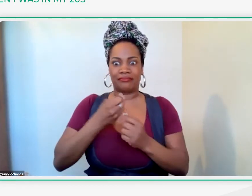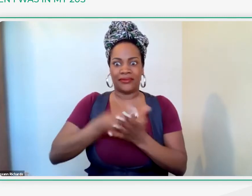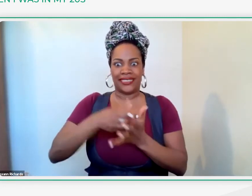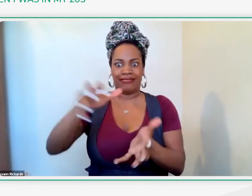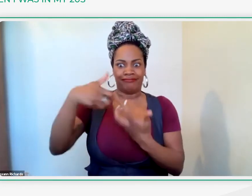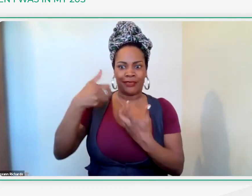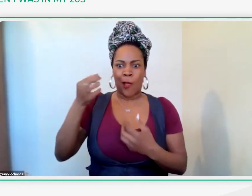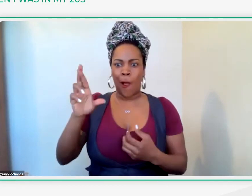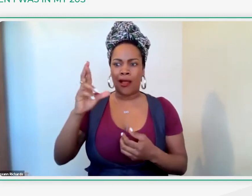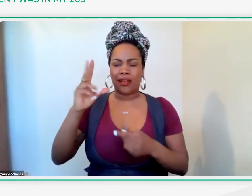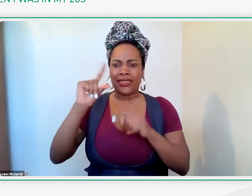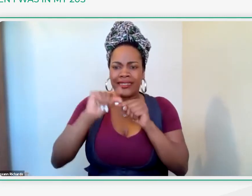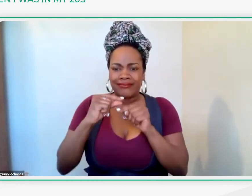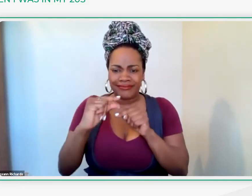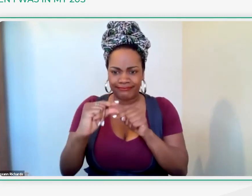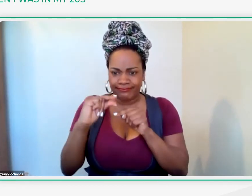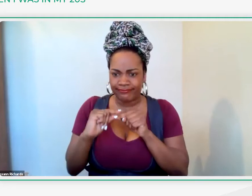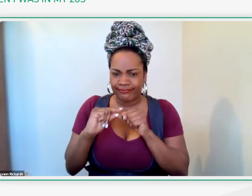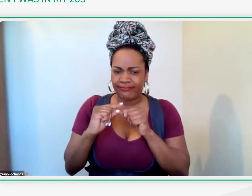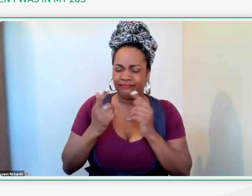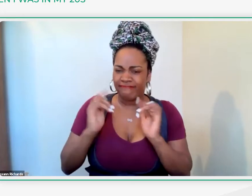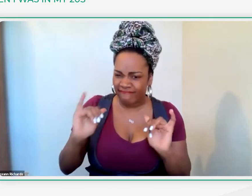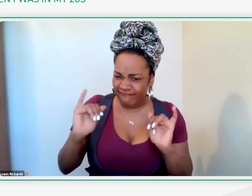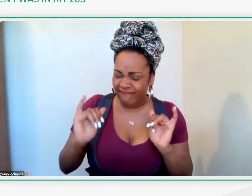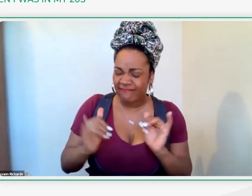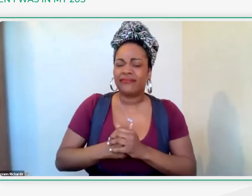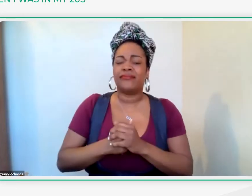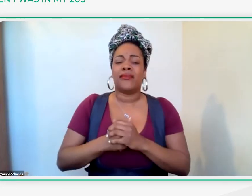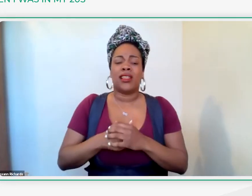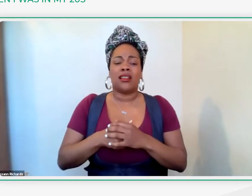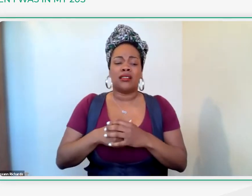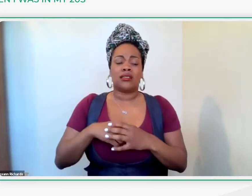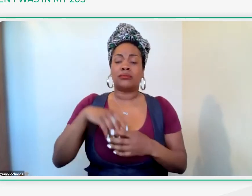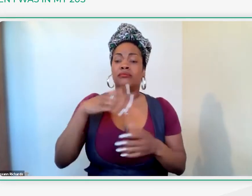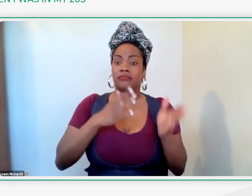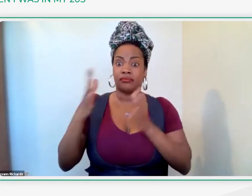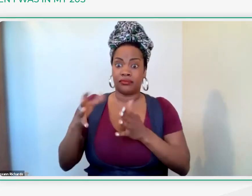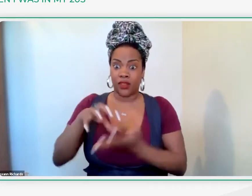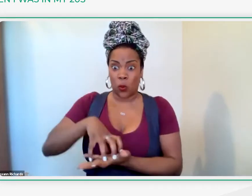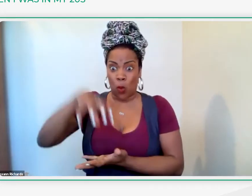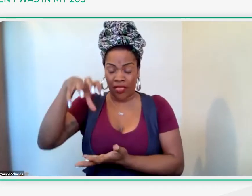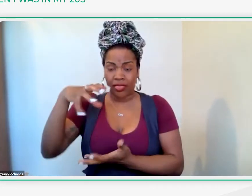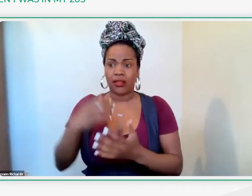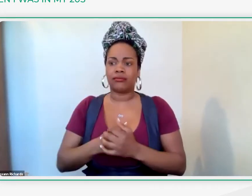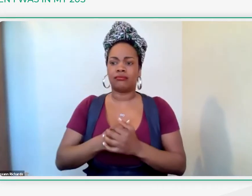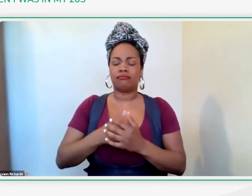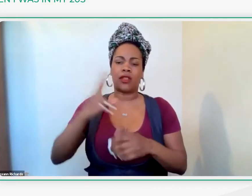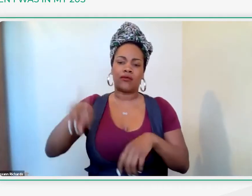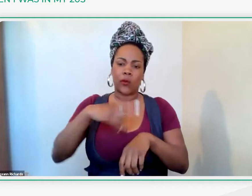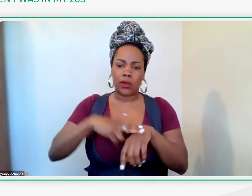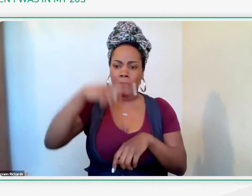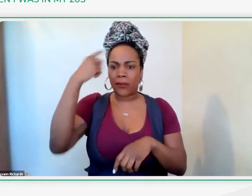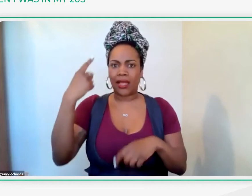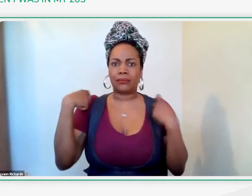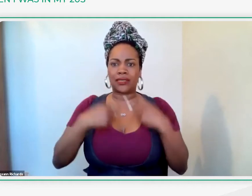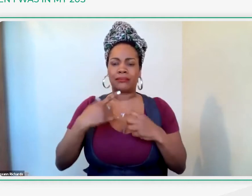But if you don't own a home, you're not able to truly take advantage.